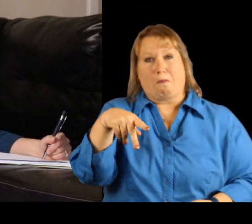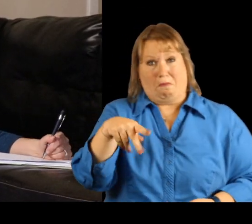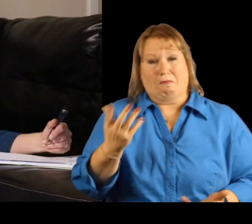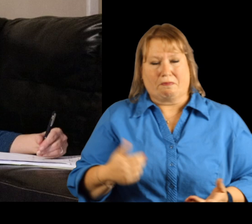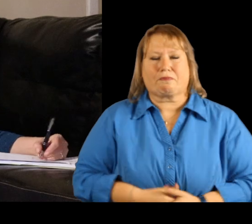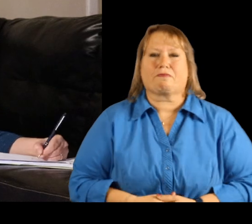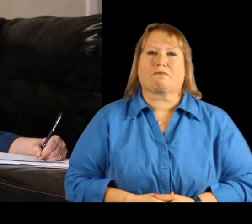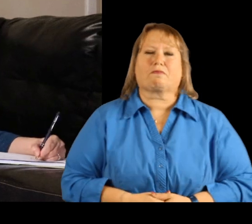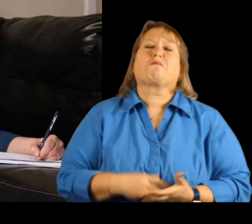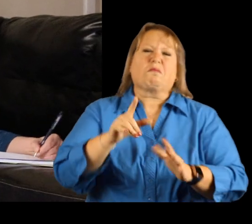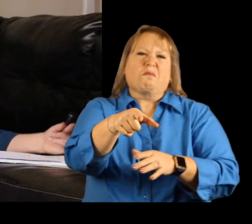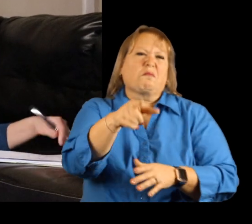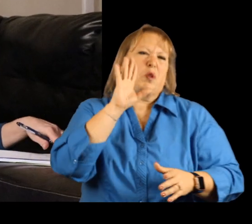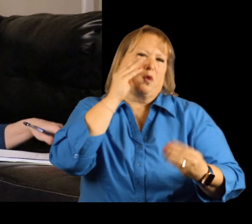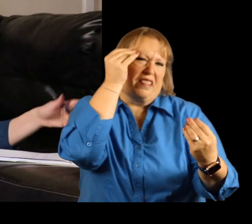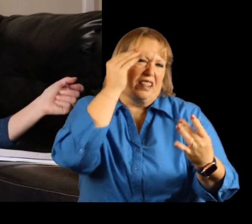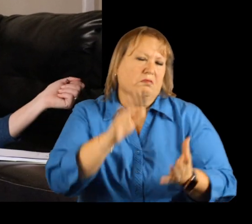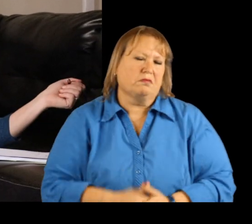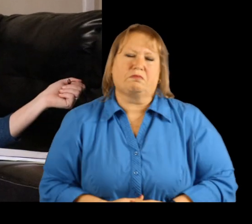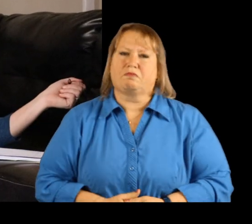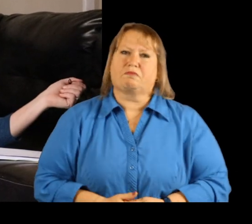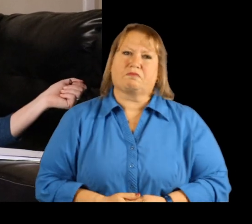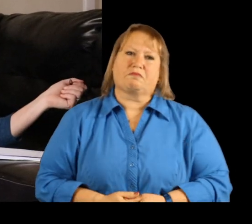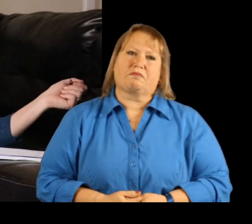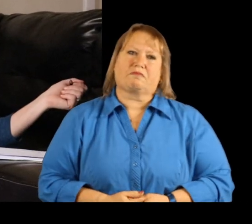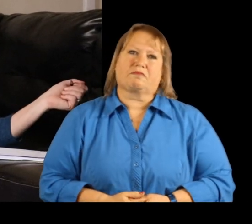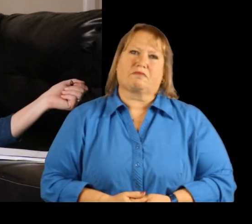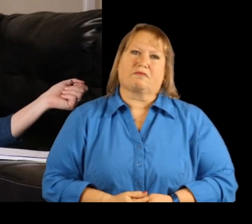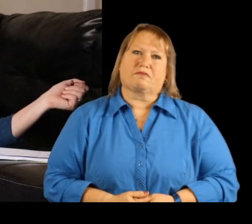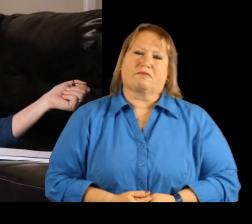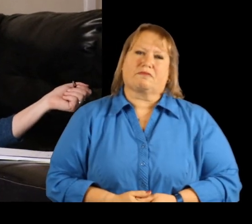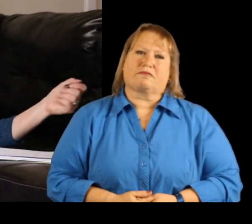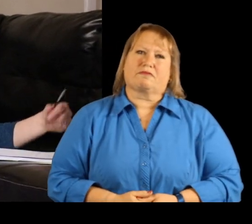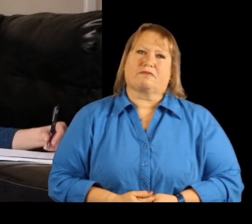Okay. Cool. We can think about different names.